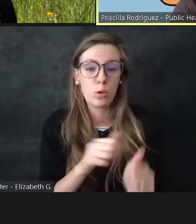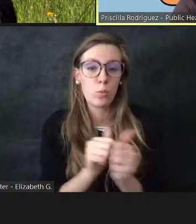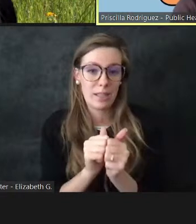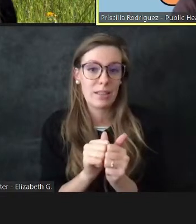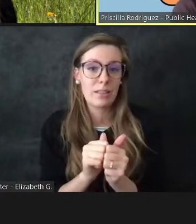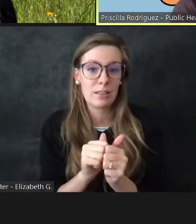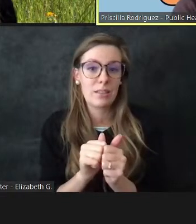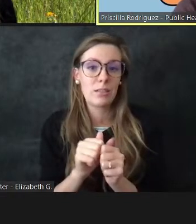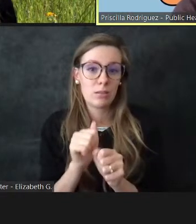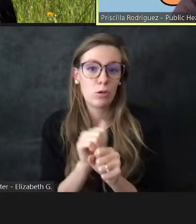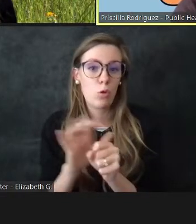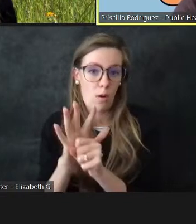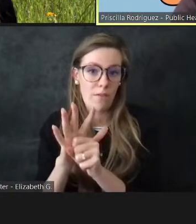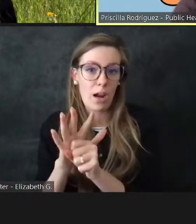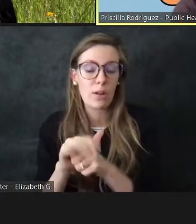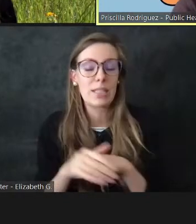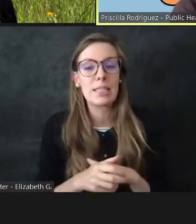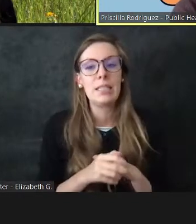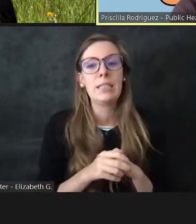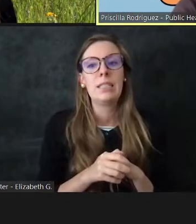These are 84.